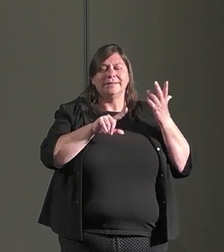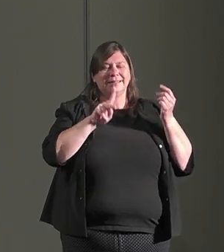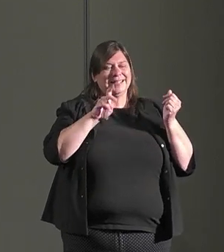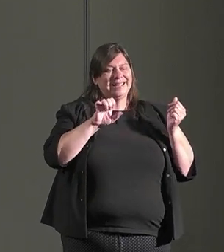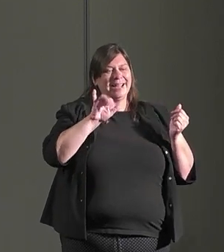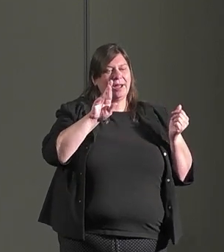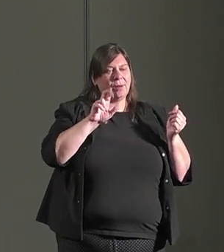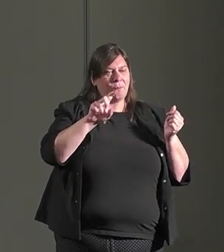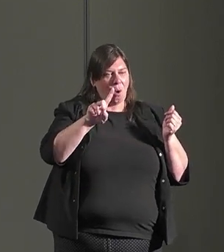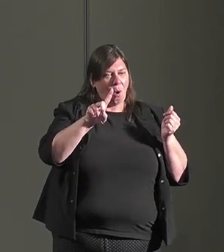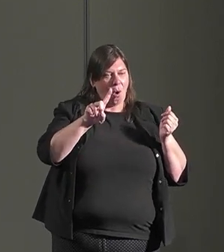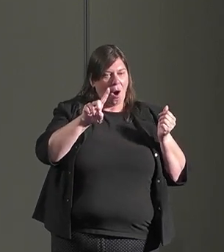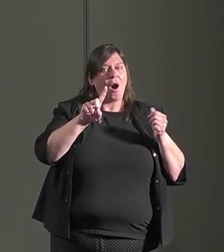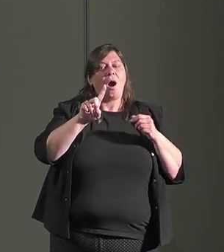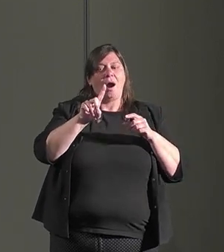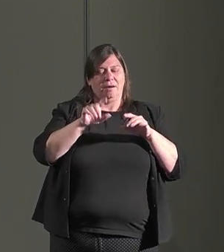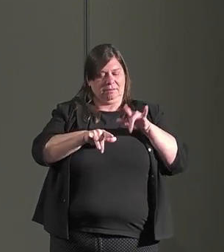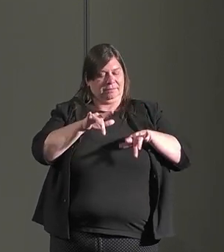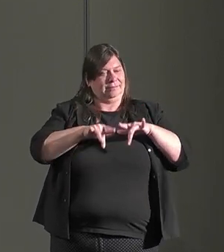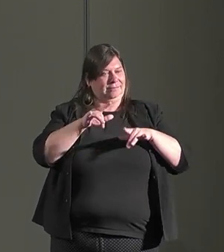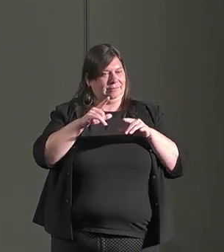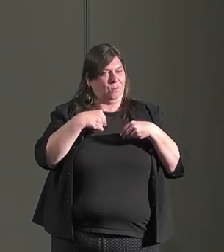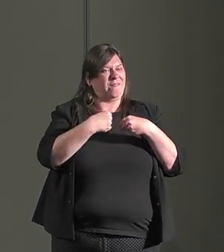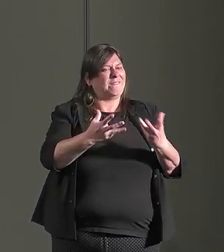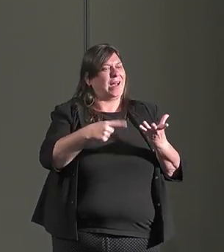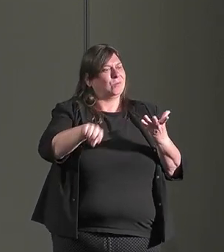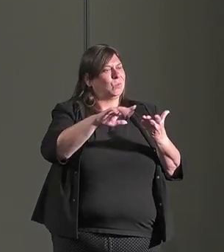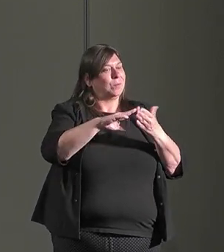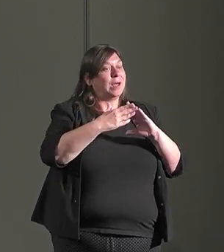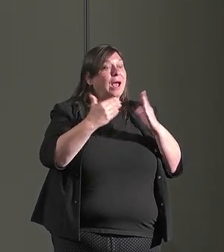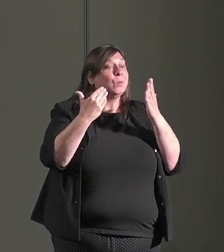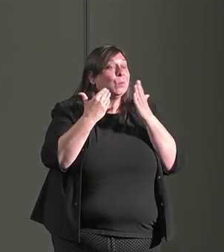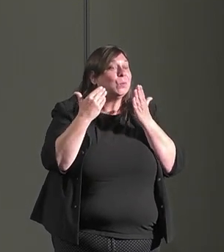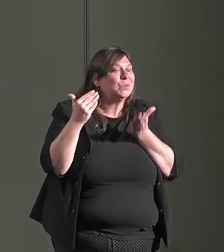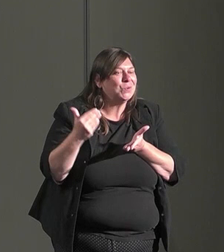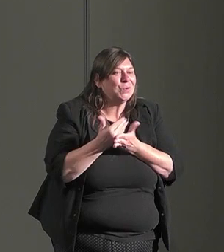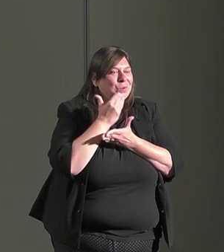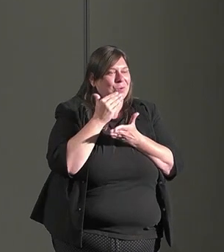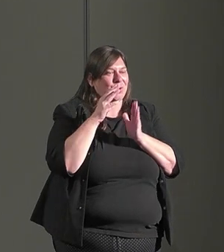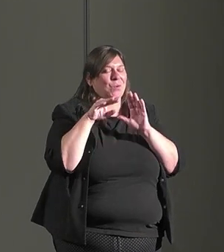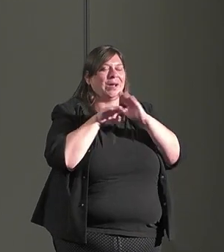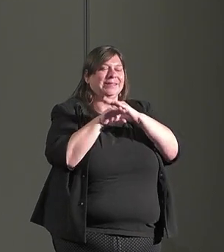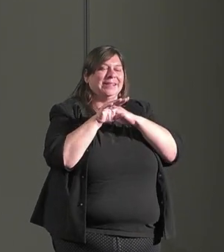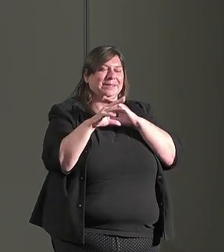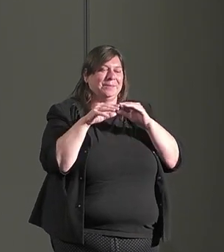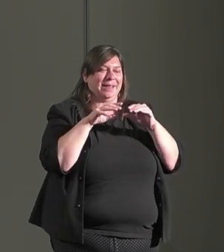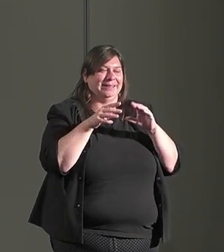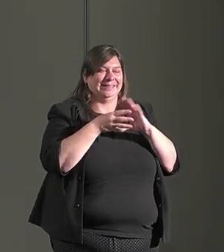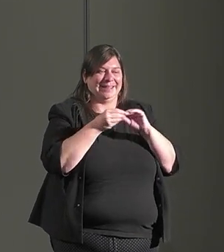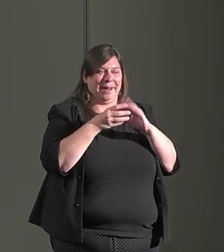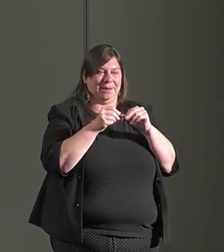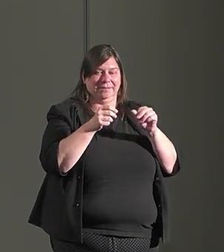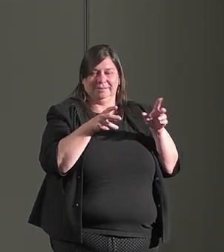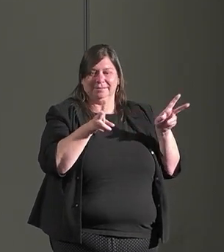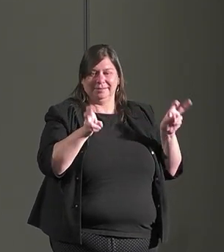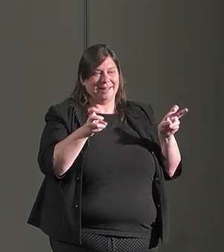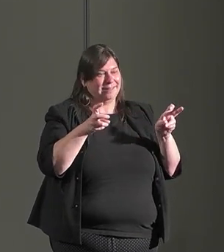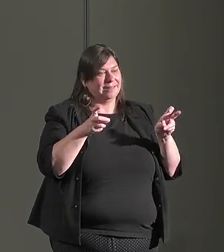we could provide and a new accessibility statement that they helped us to create. It is accessibility